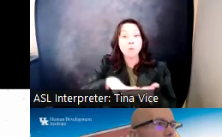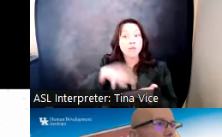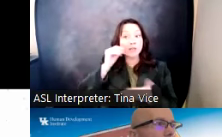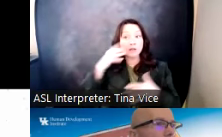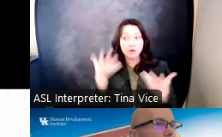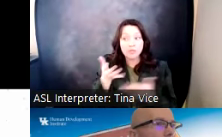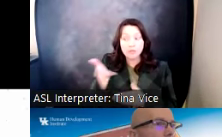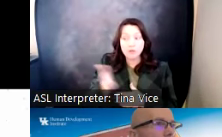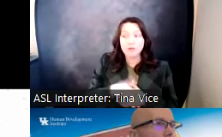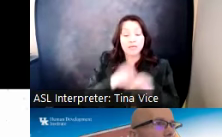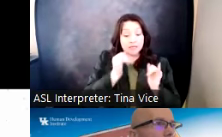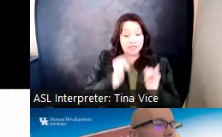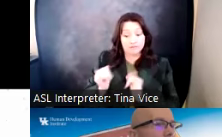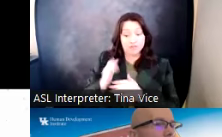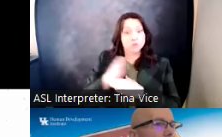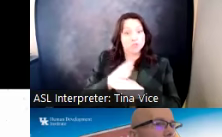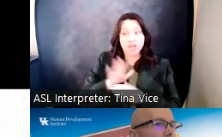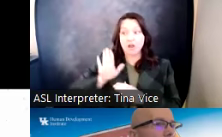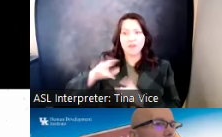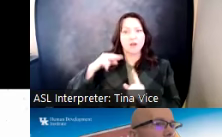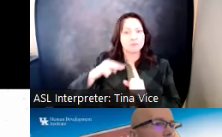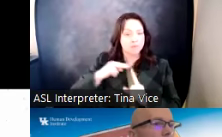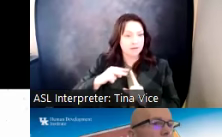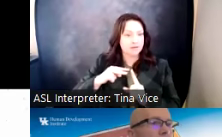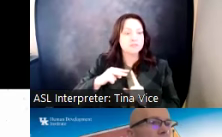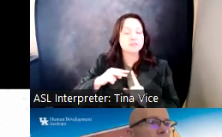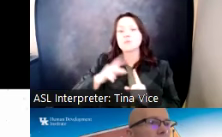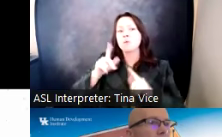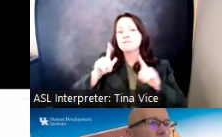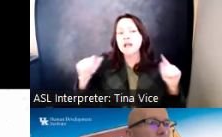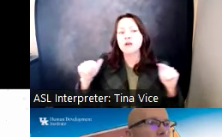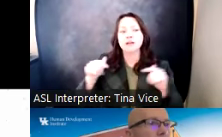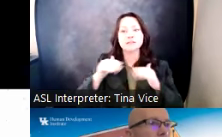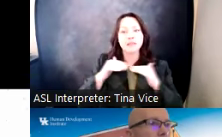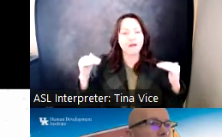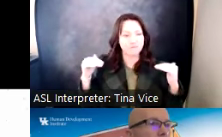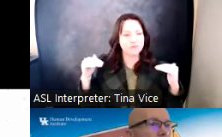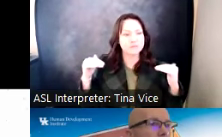individuals shared their perspectives, there were various levels that were affecting behavior. And it actually